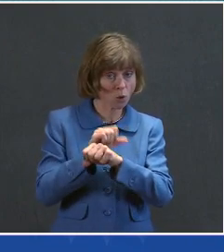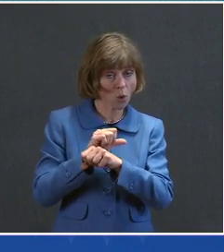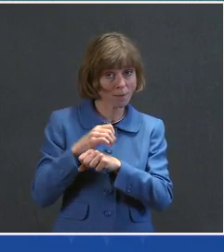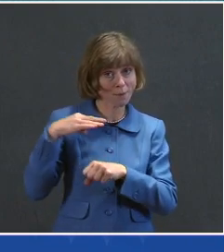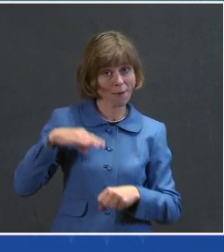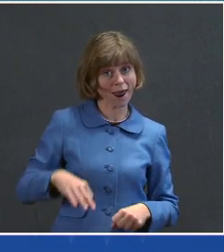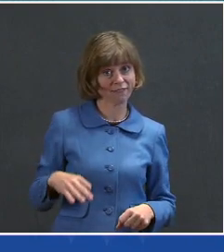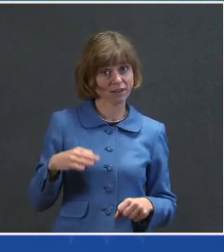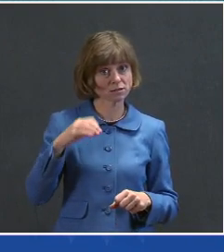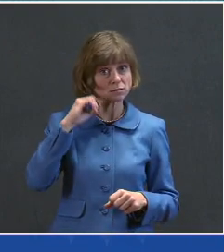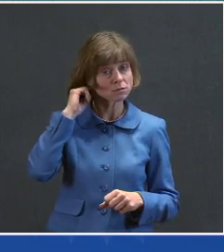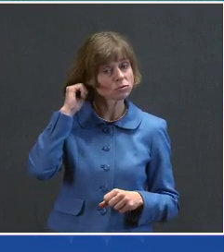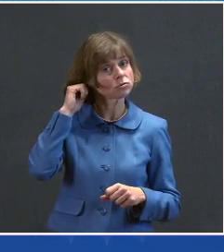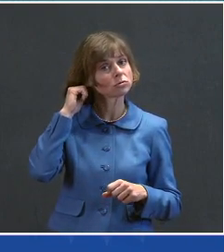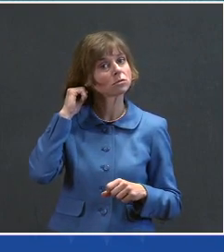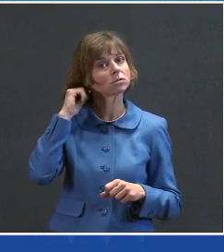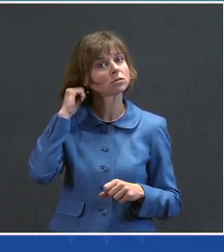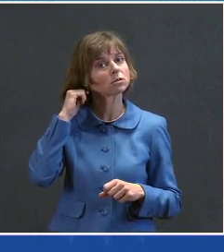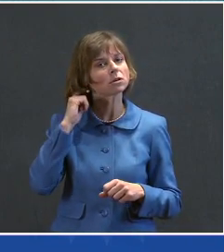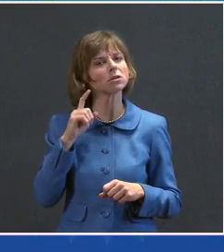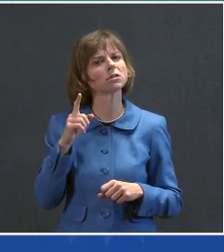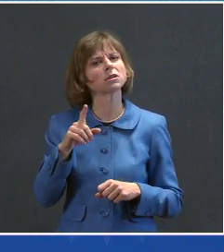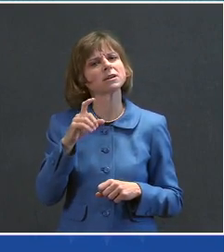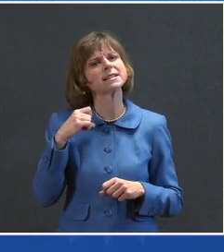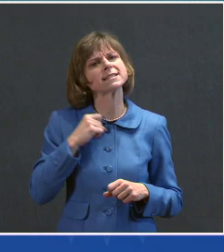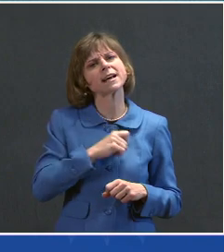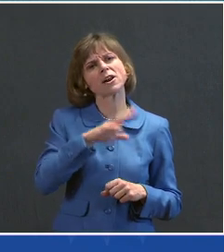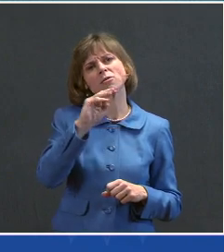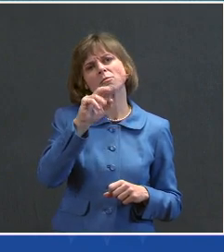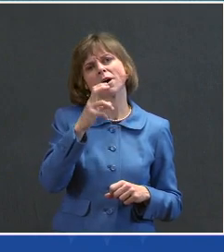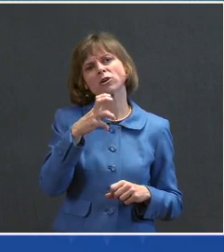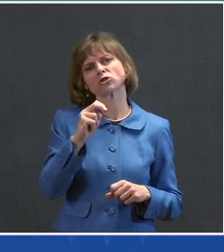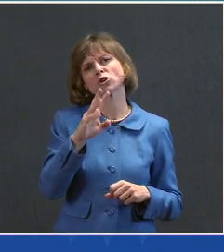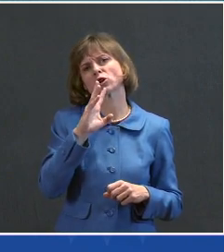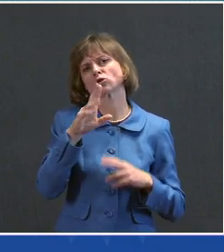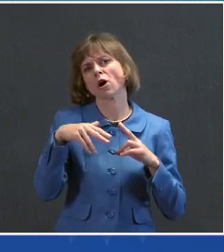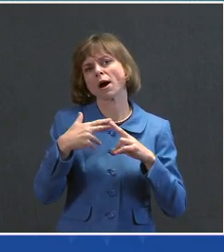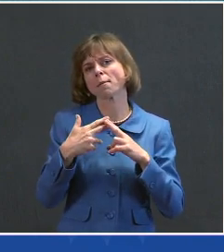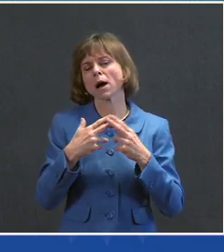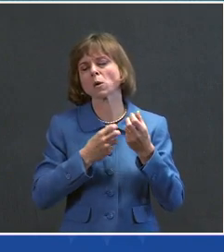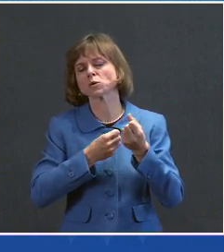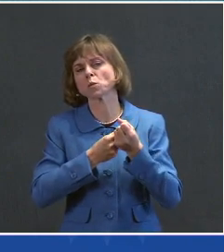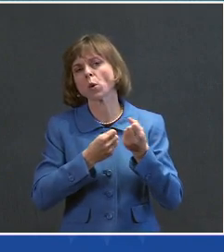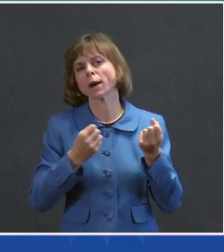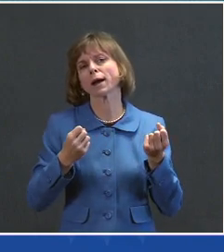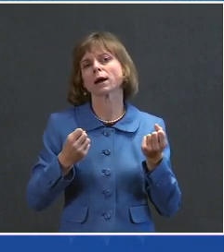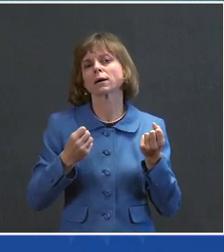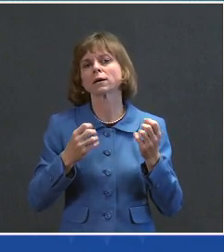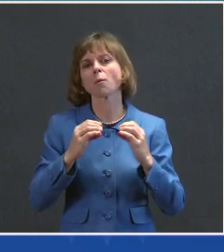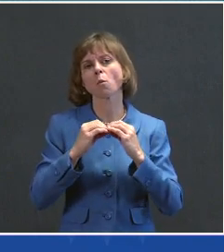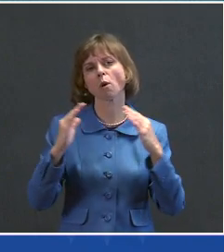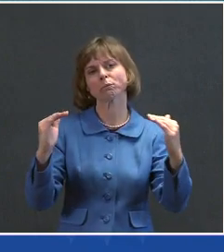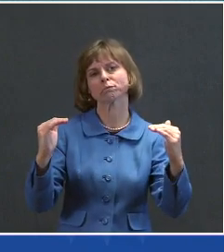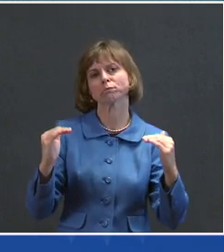lawmakers such as Senator Manchin support a lower threshold, in many ways --